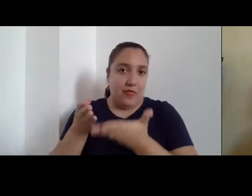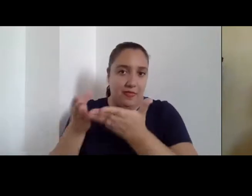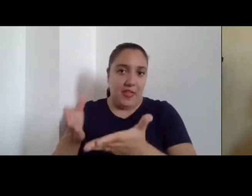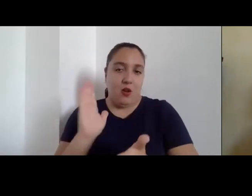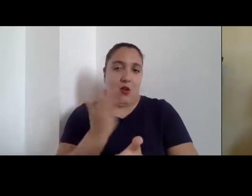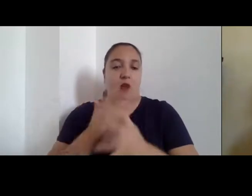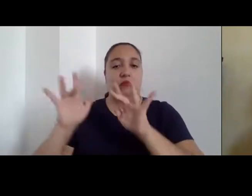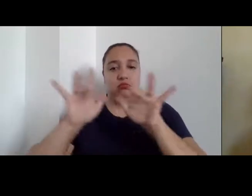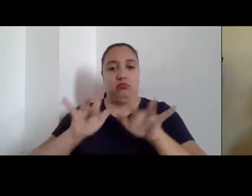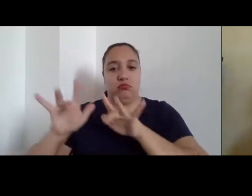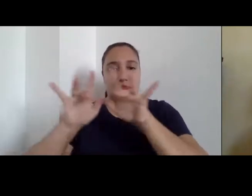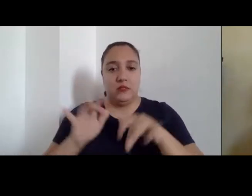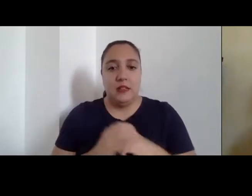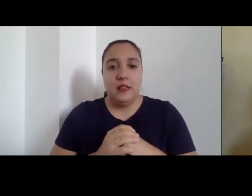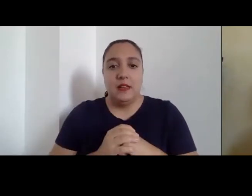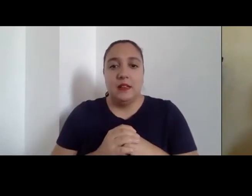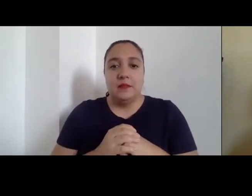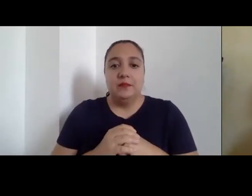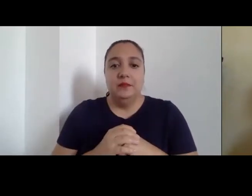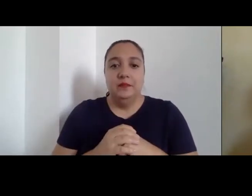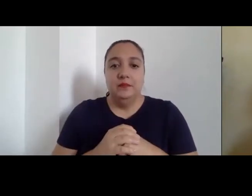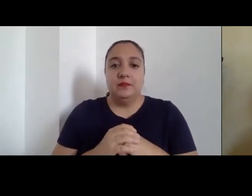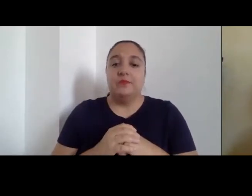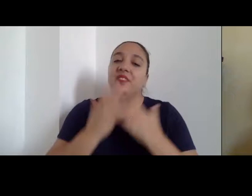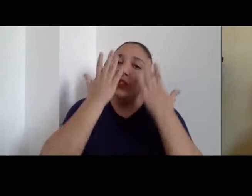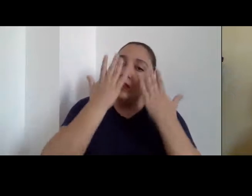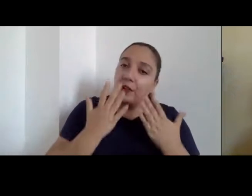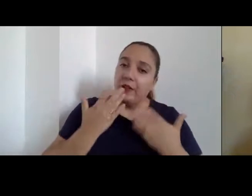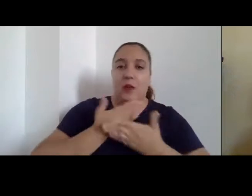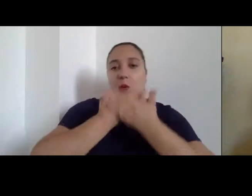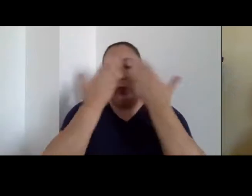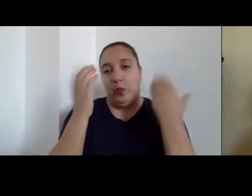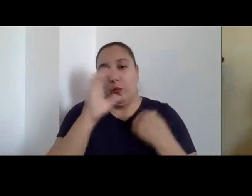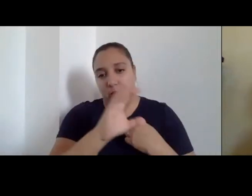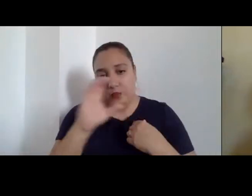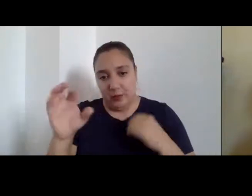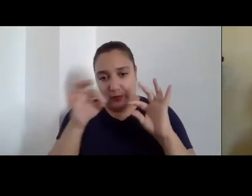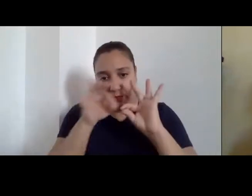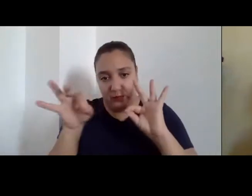Facebook playback. These recordings will be available on our Youtube channel after the